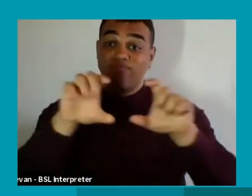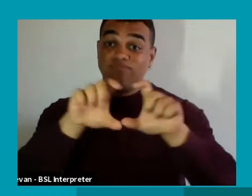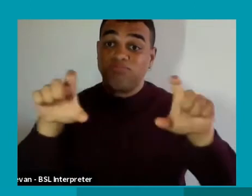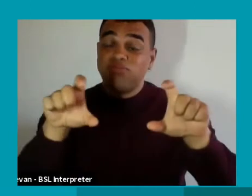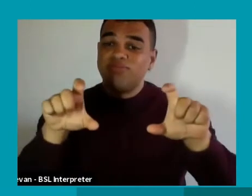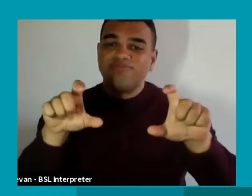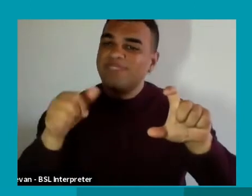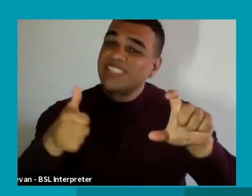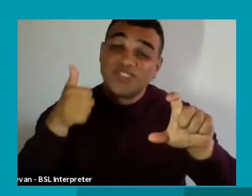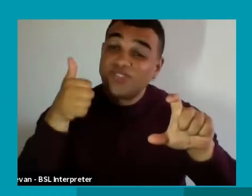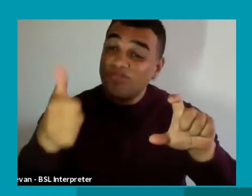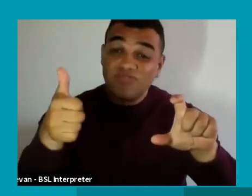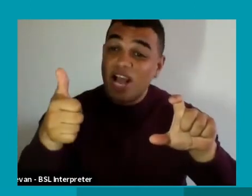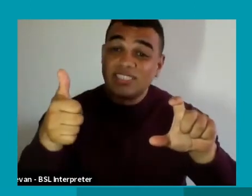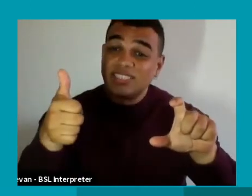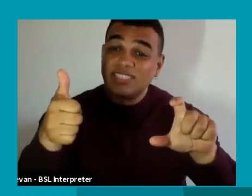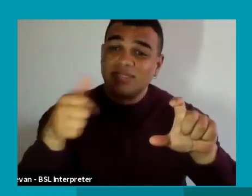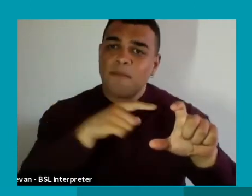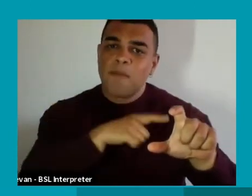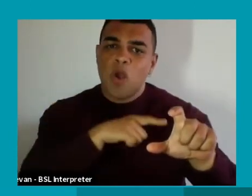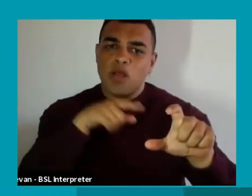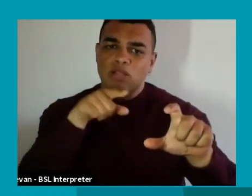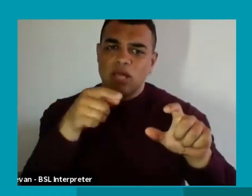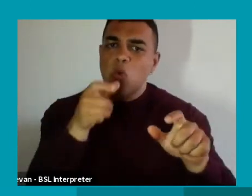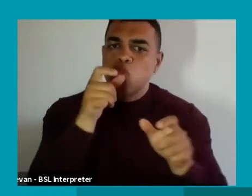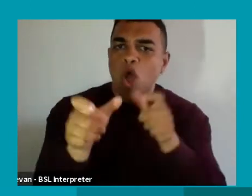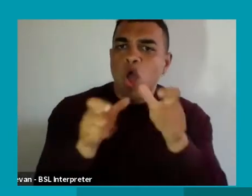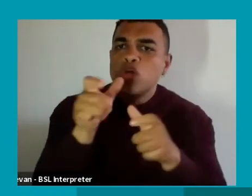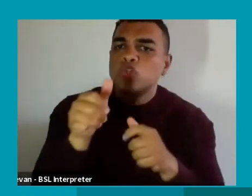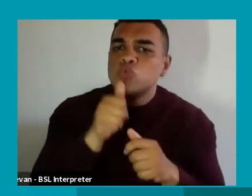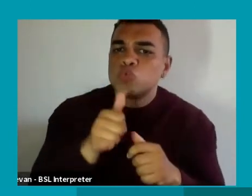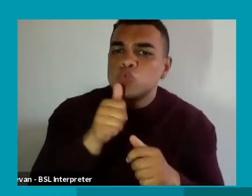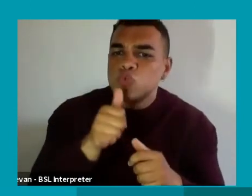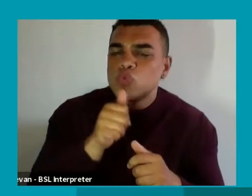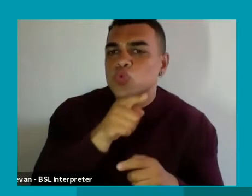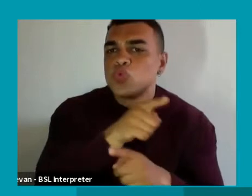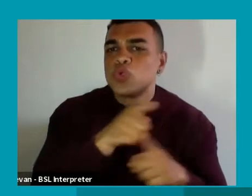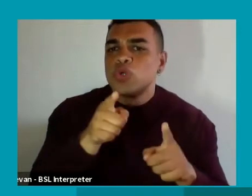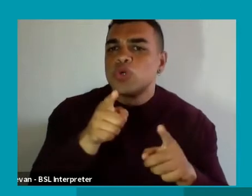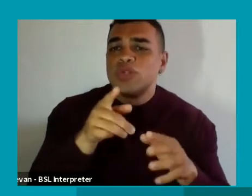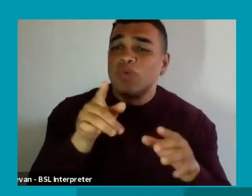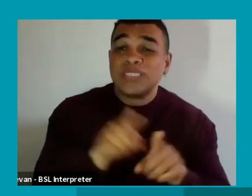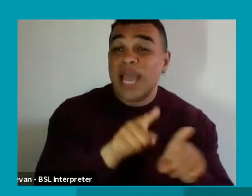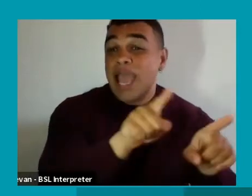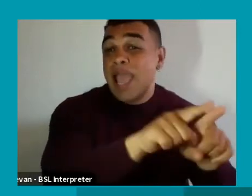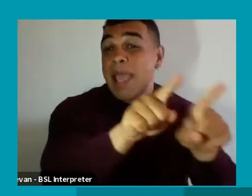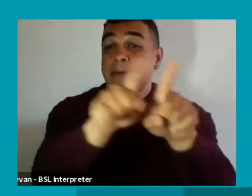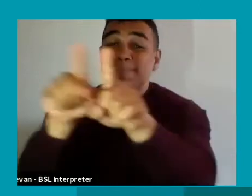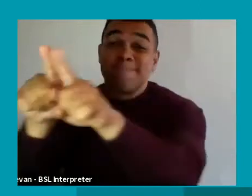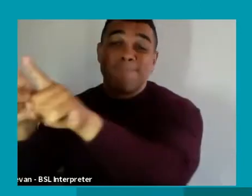probably cliches in that position statement. If your professional statement looks like this. It's not going to get you interviews because